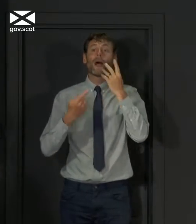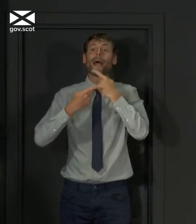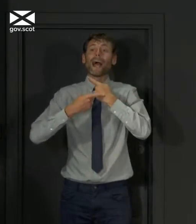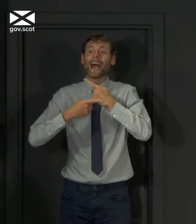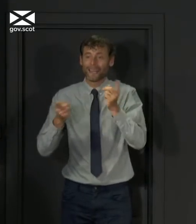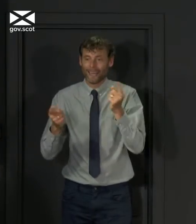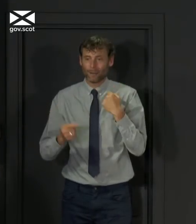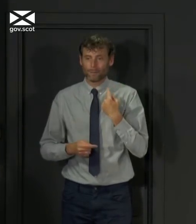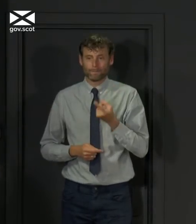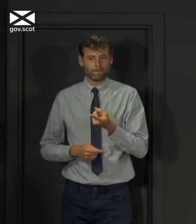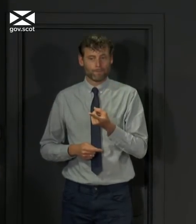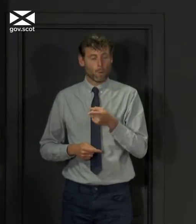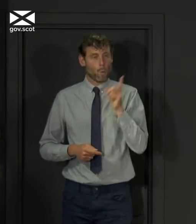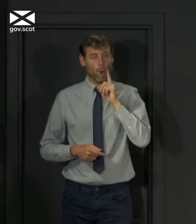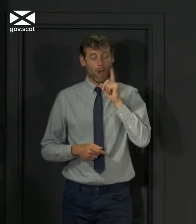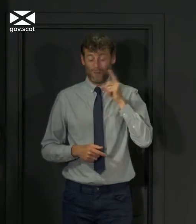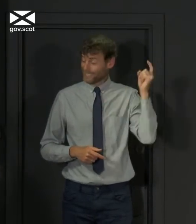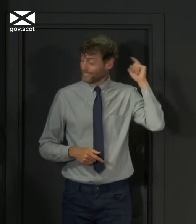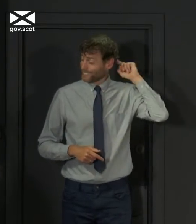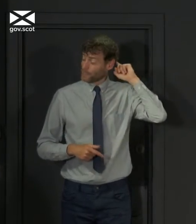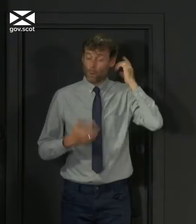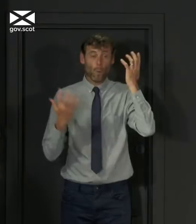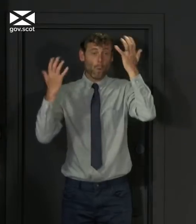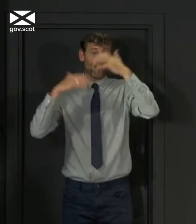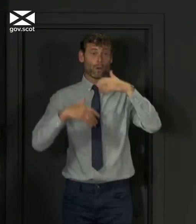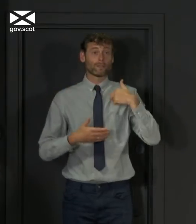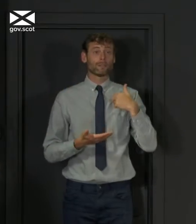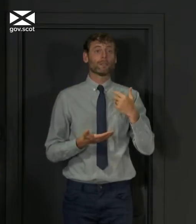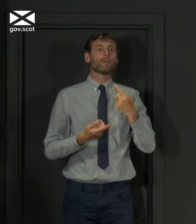time, I remember when we went into phase one, standing here and telling you that I felt